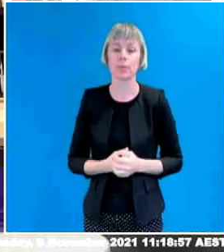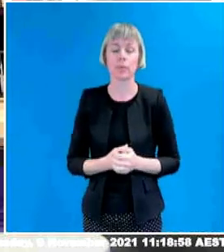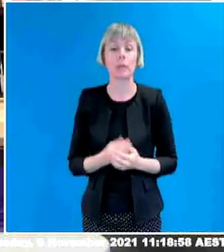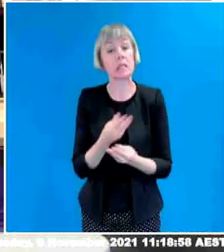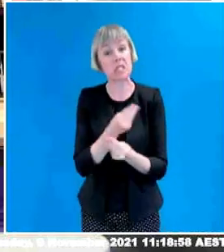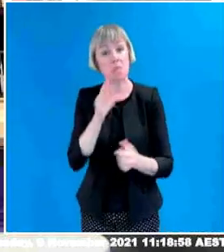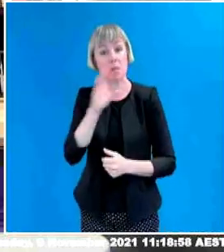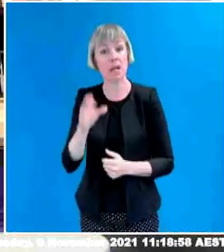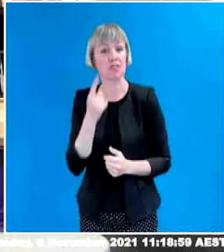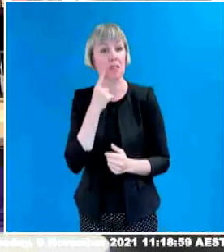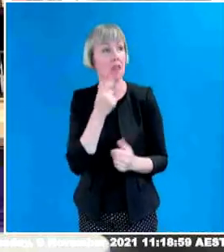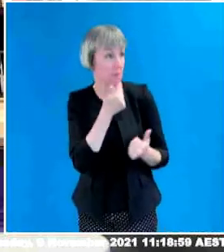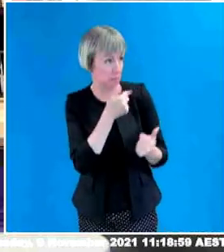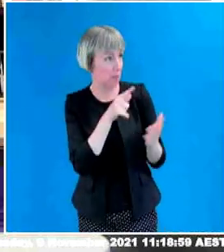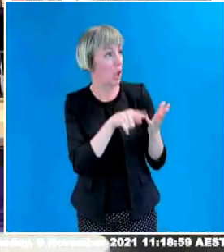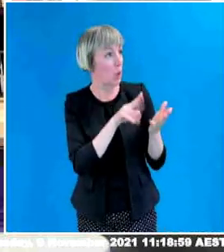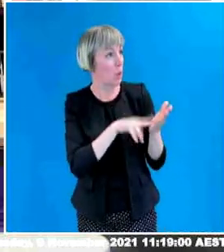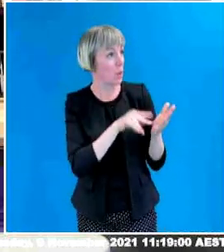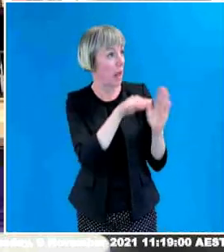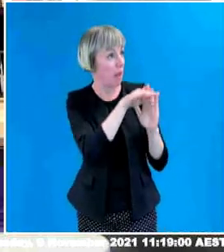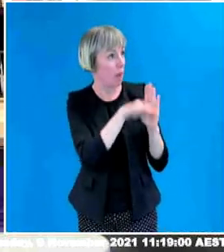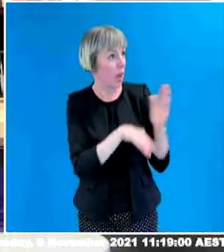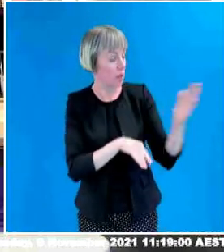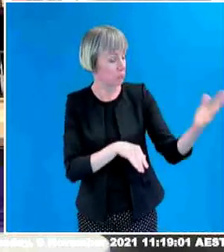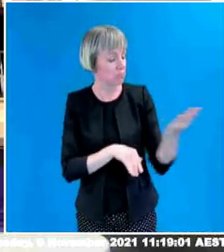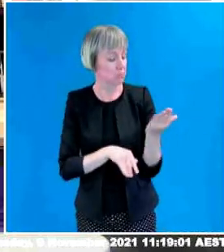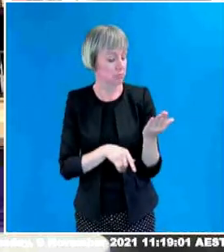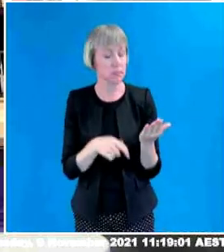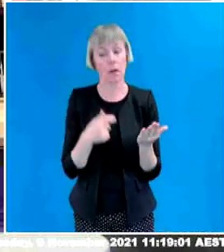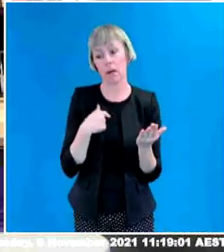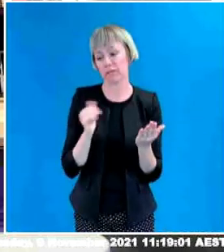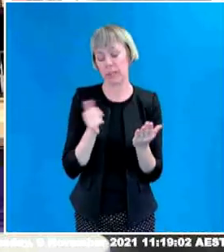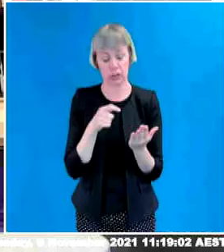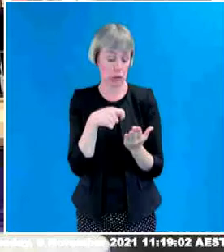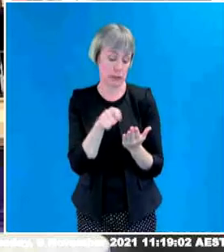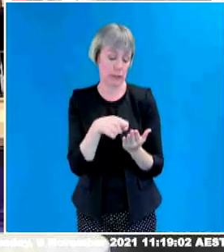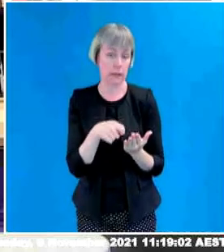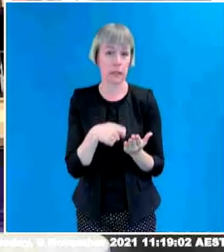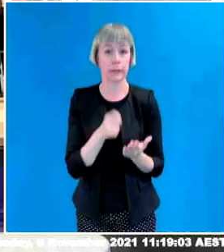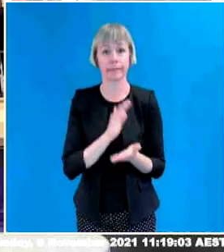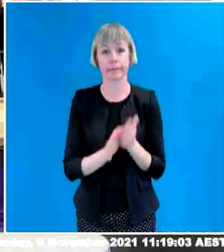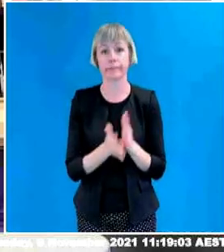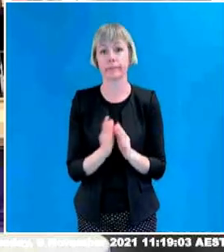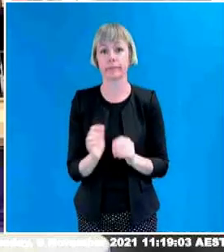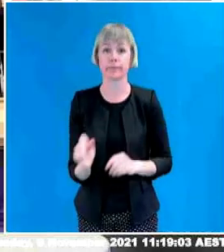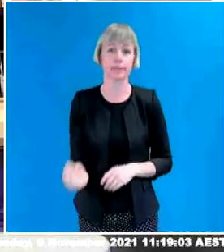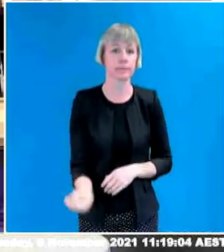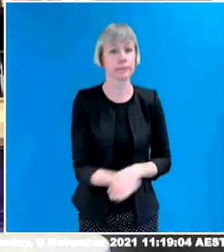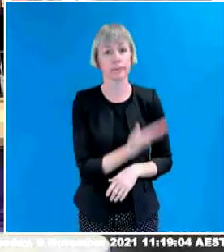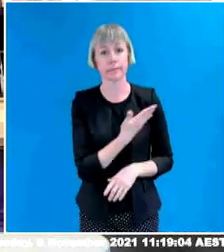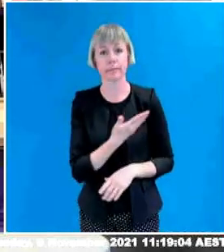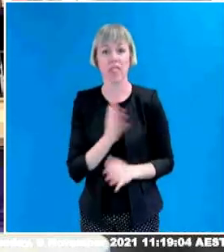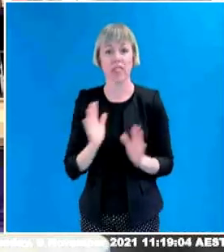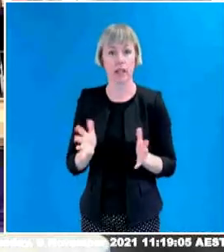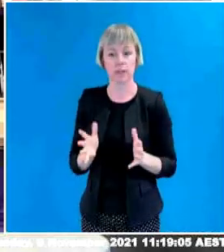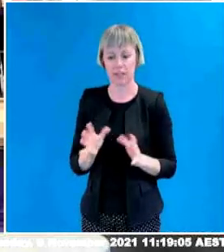have gone through the motions of reporting or doing due diligence but not actually making any operational changes.